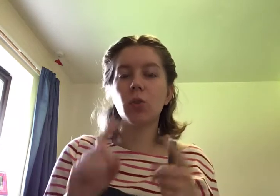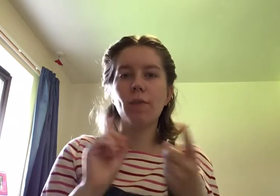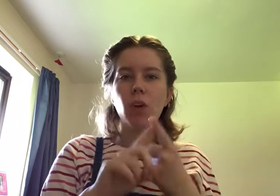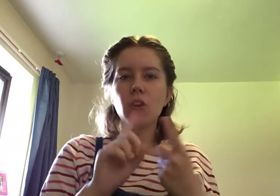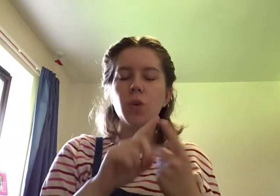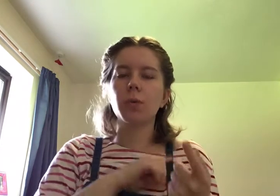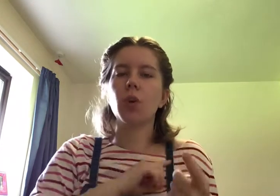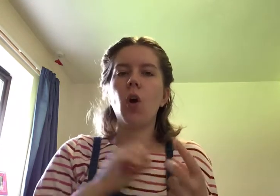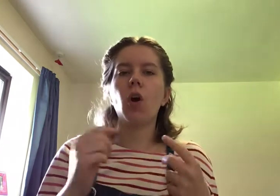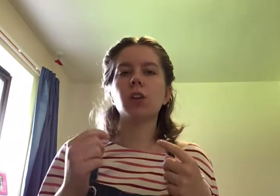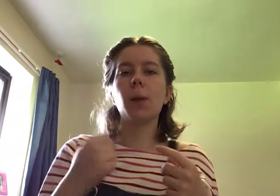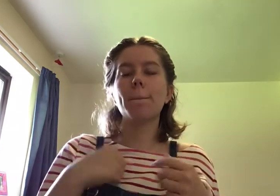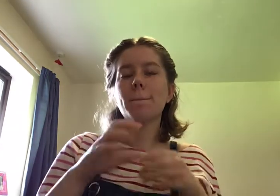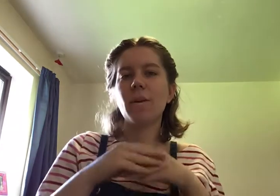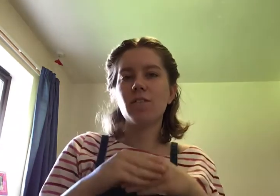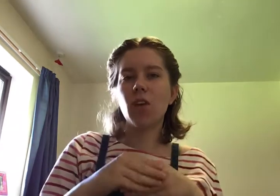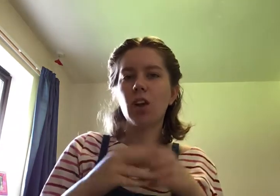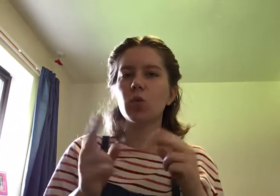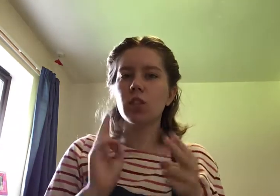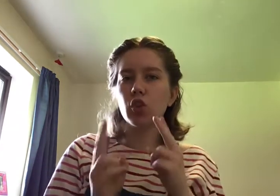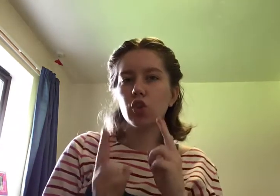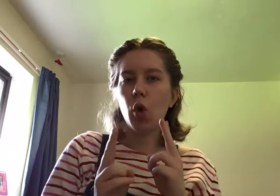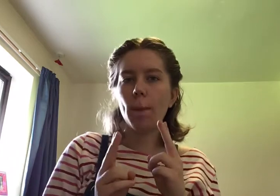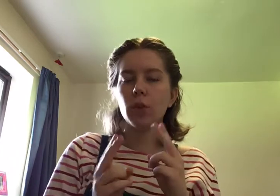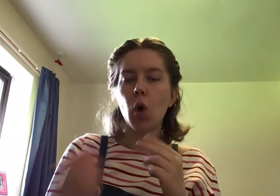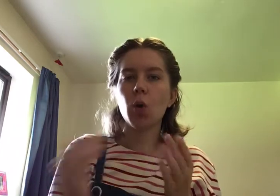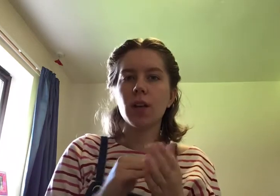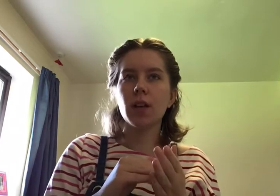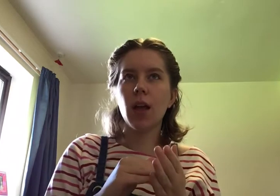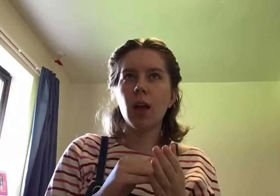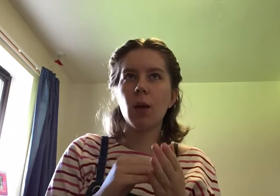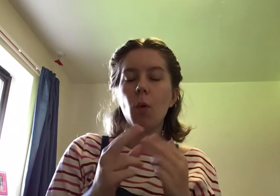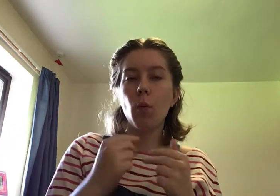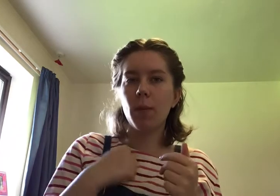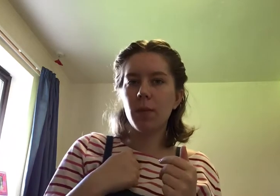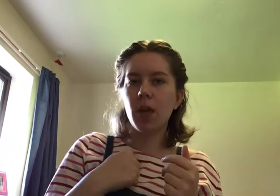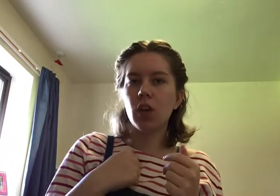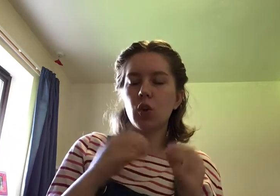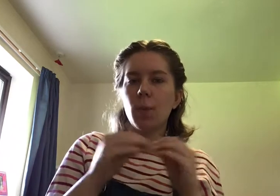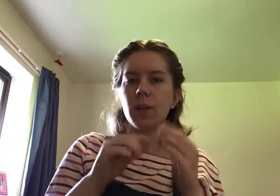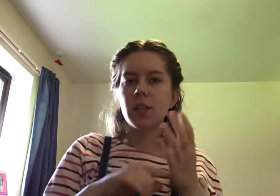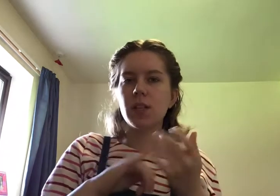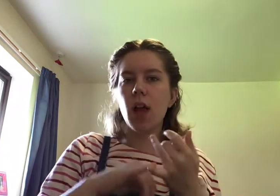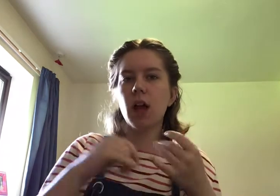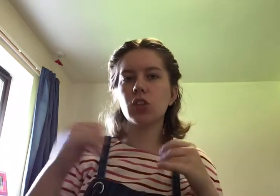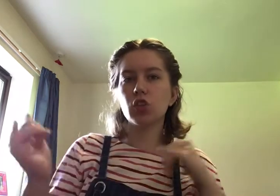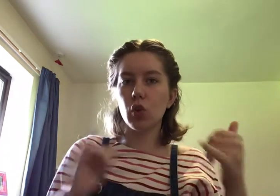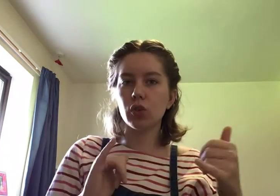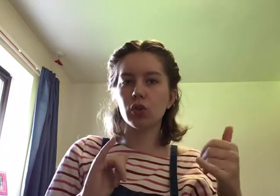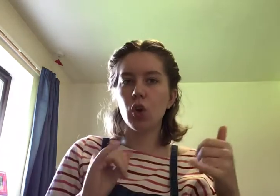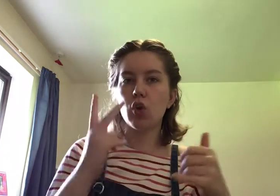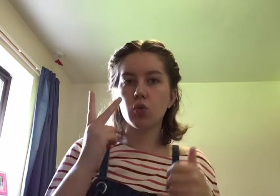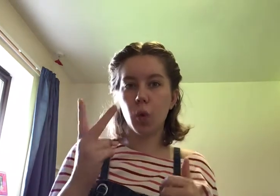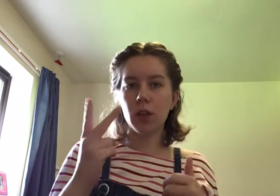The first one is my friend is an interpreter who came with me to the BTS concert twice